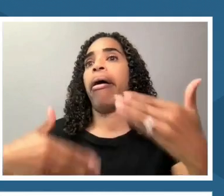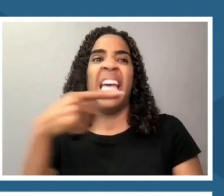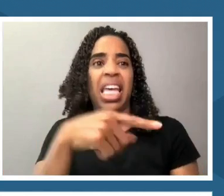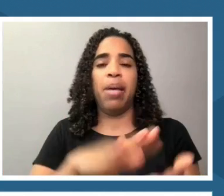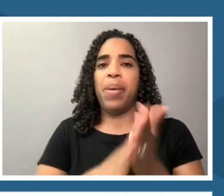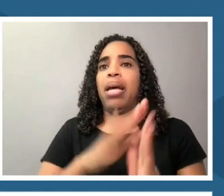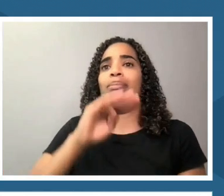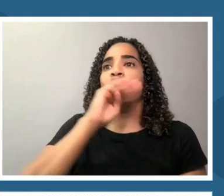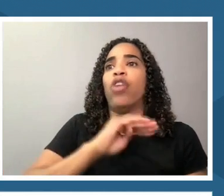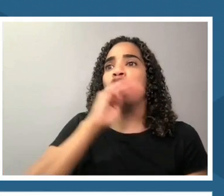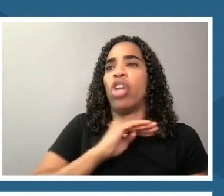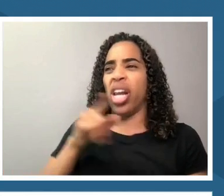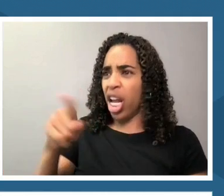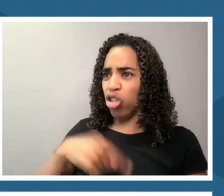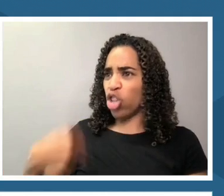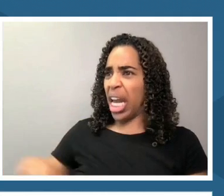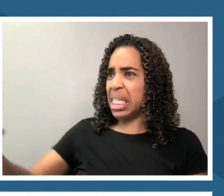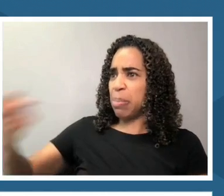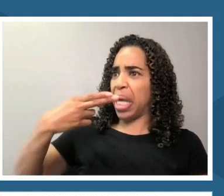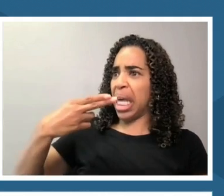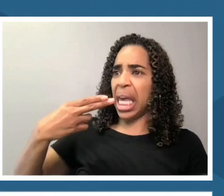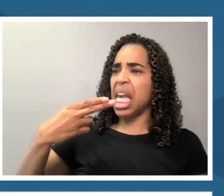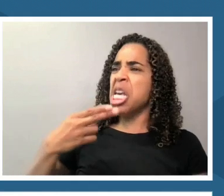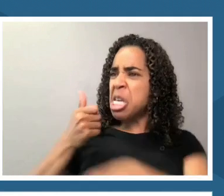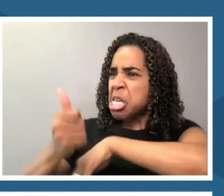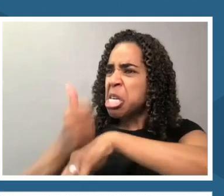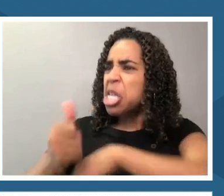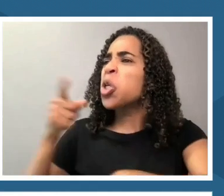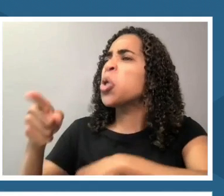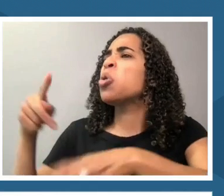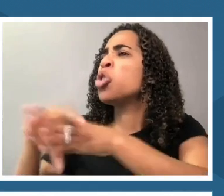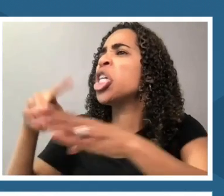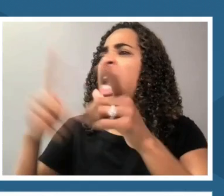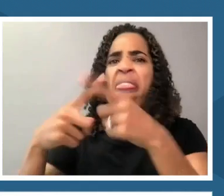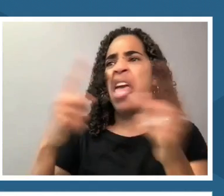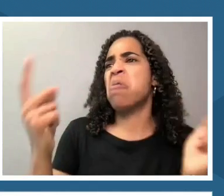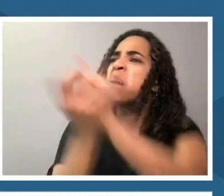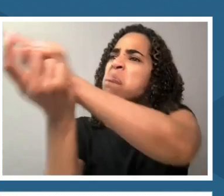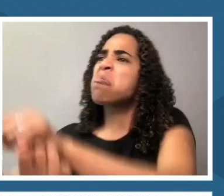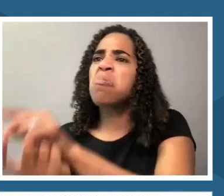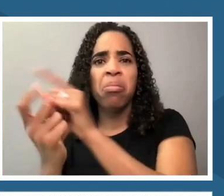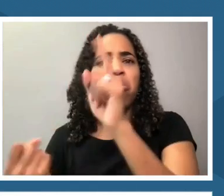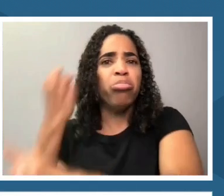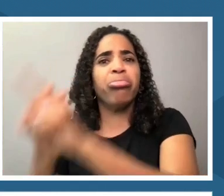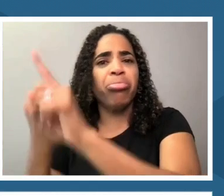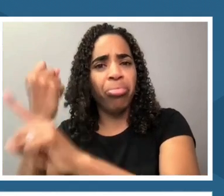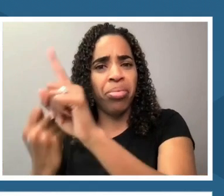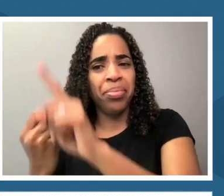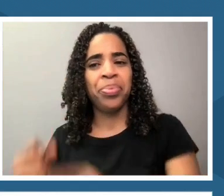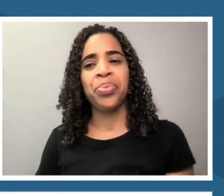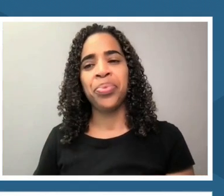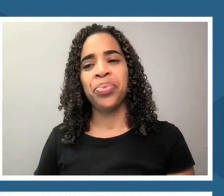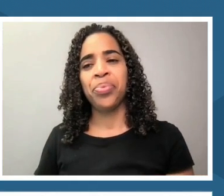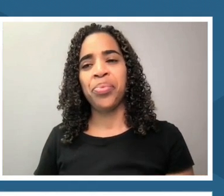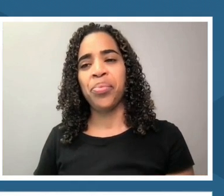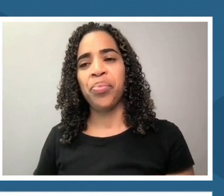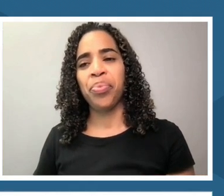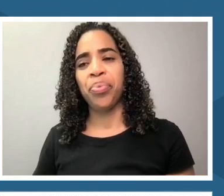better than him and then he accuses him of cheating and then attacks him as we see right here